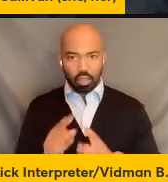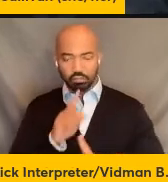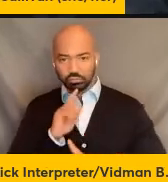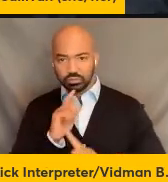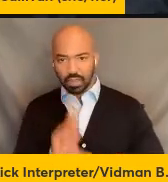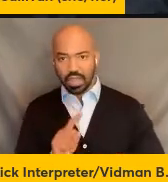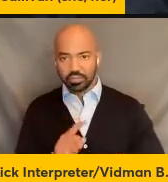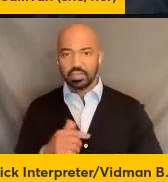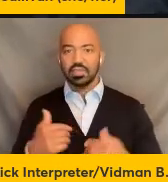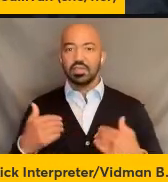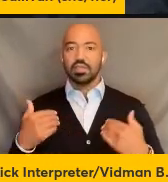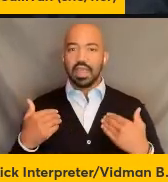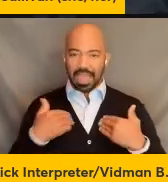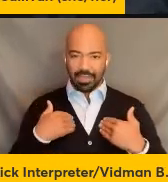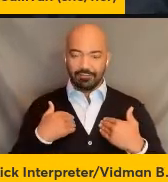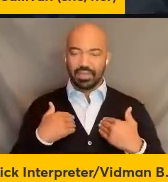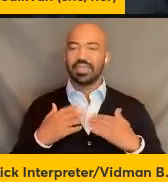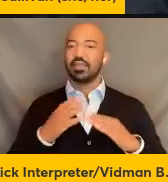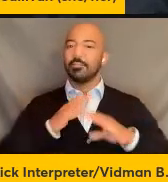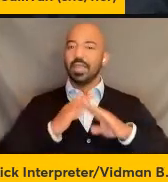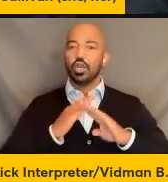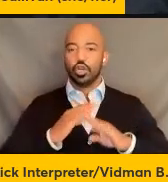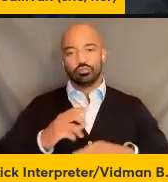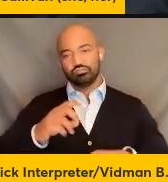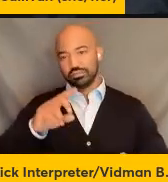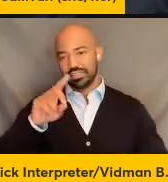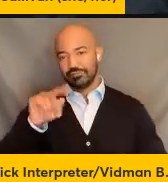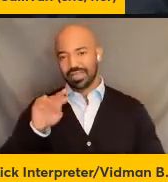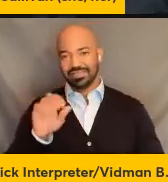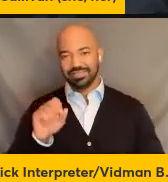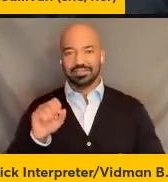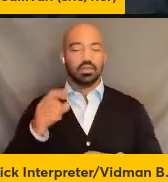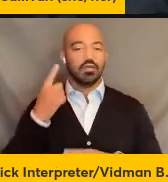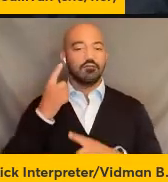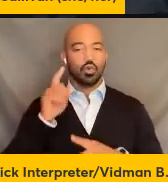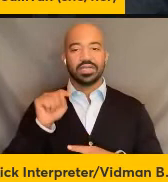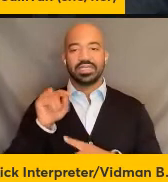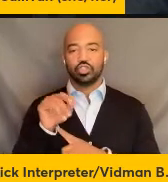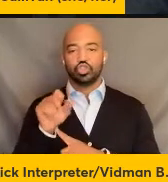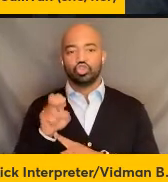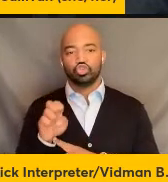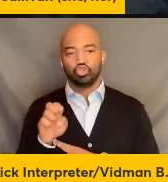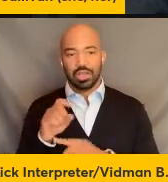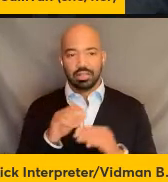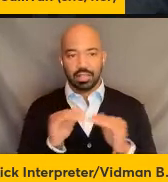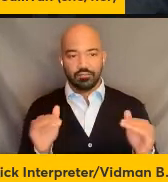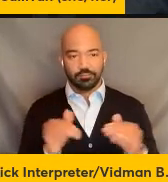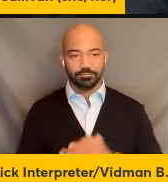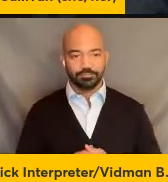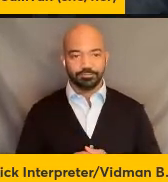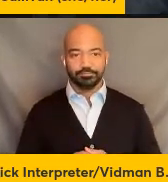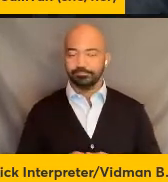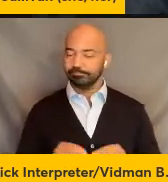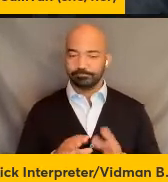the net effect of increased barrier defense at the tissue level. And so this has been well documented in the case of host